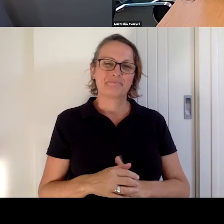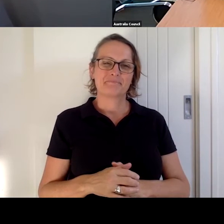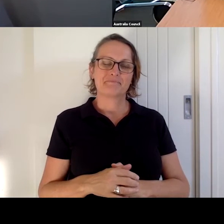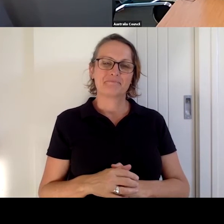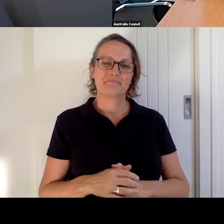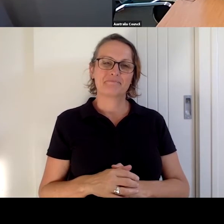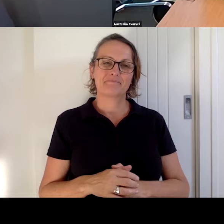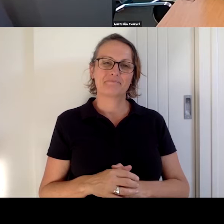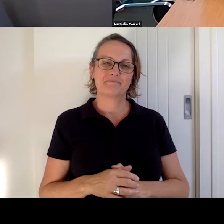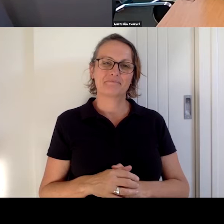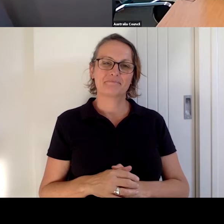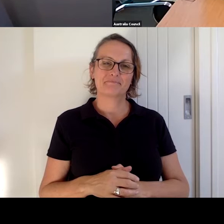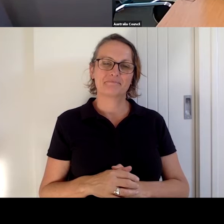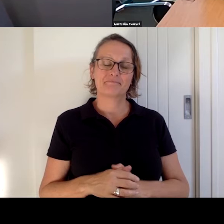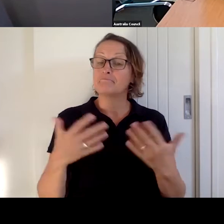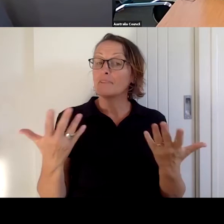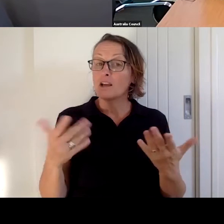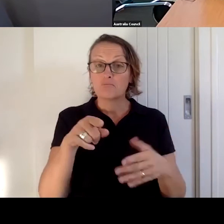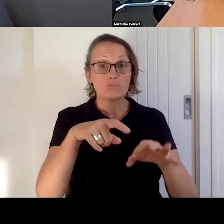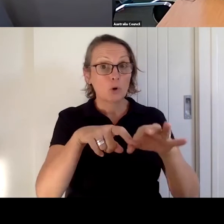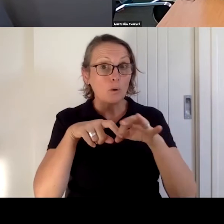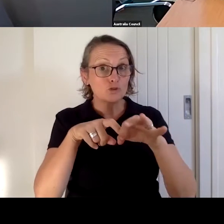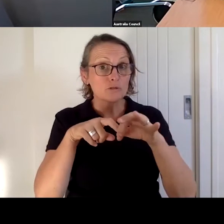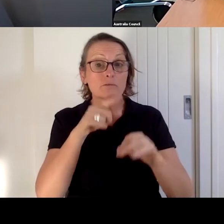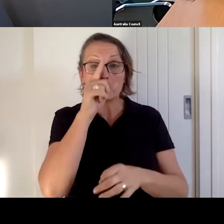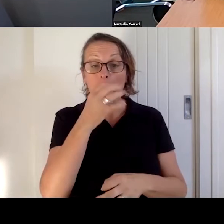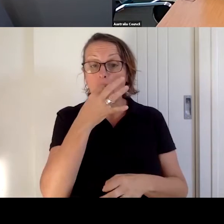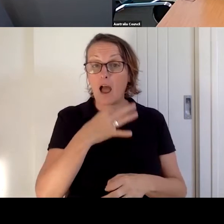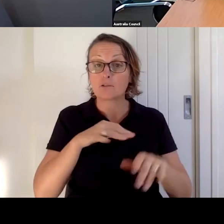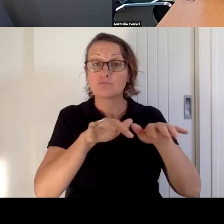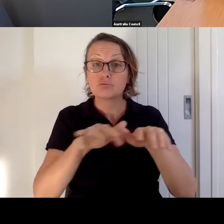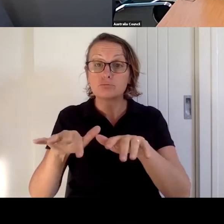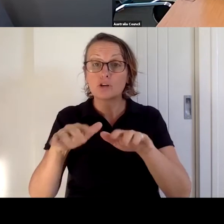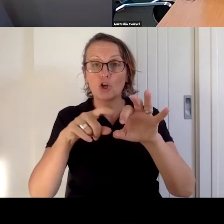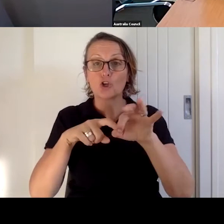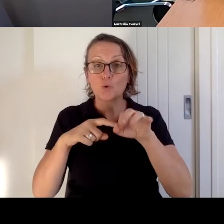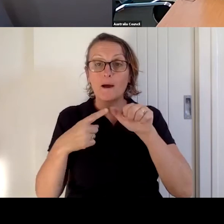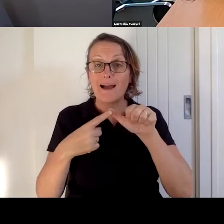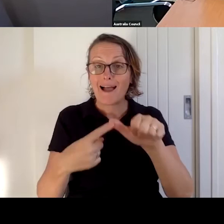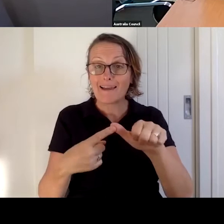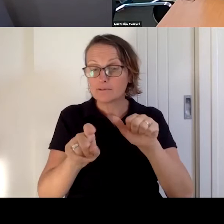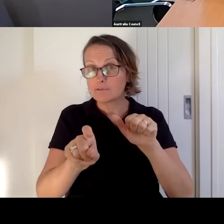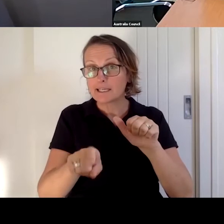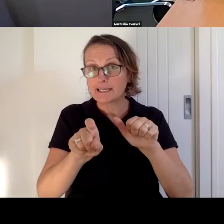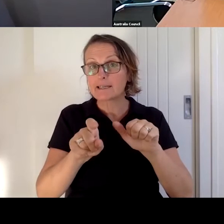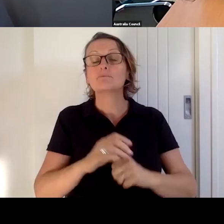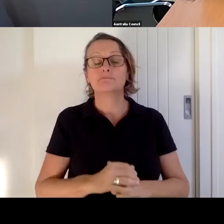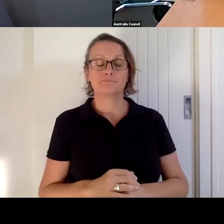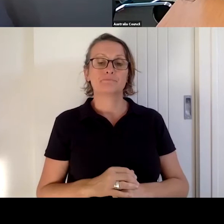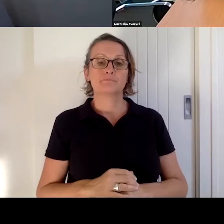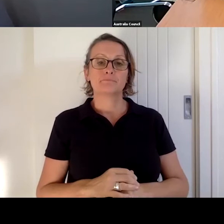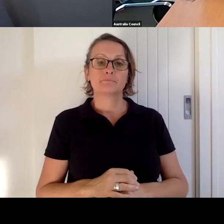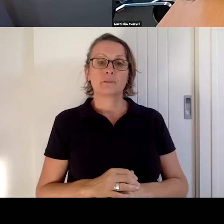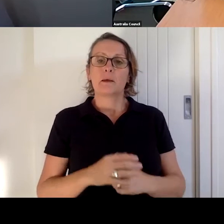As I say, you can ask questions on the Q&A with the Q&A function but I think what we'll do